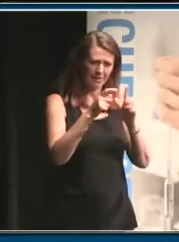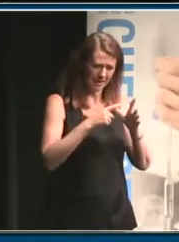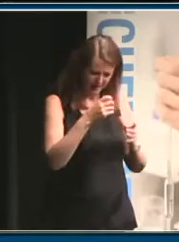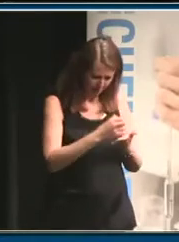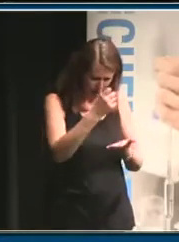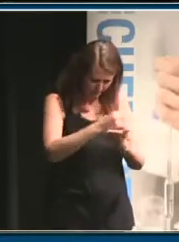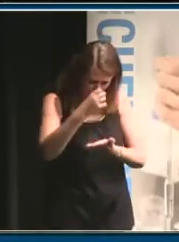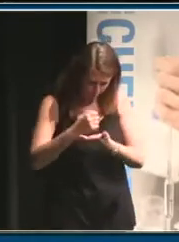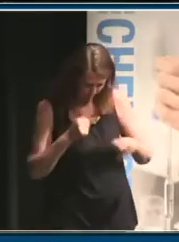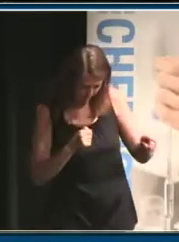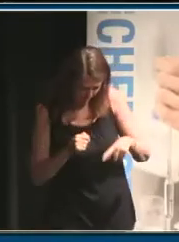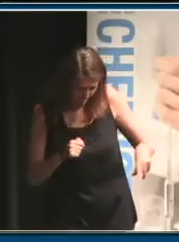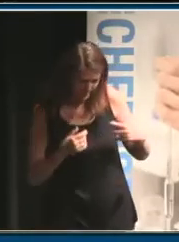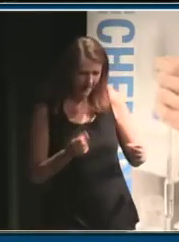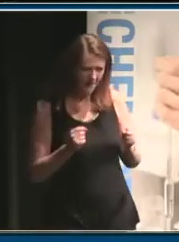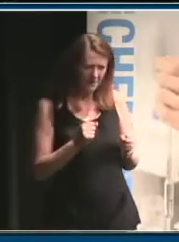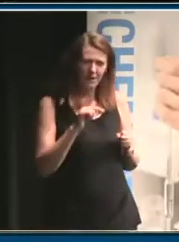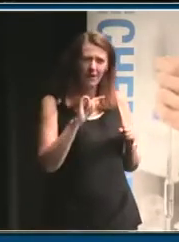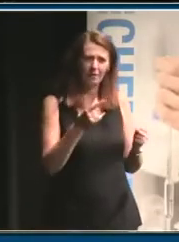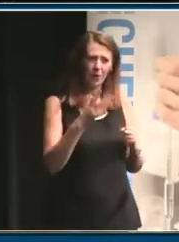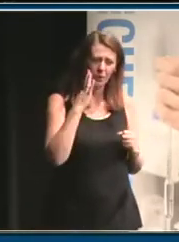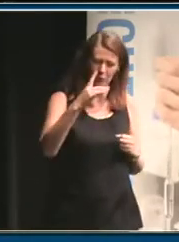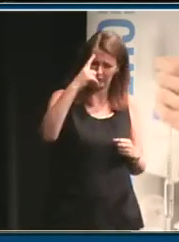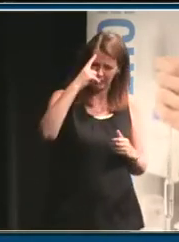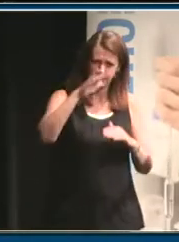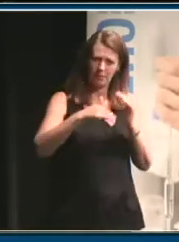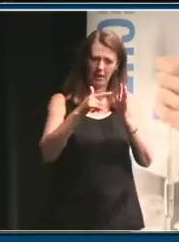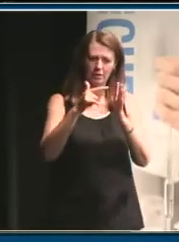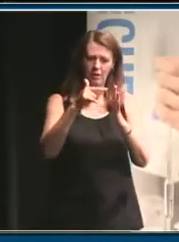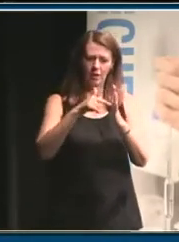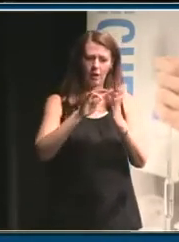it's a serious problem but it's tiny when you think of thermal cash registered receipts.